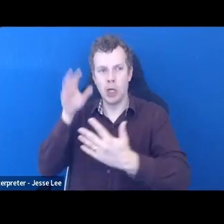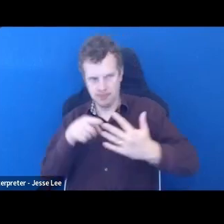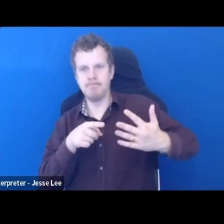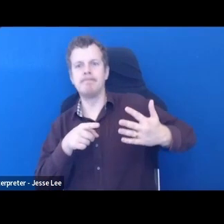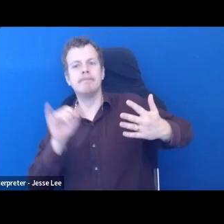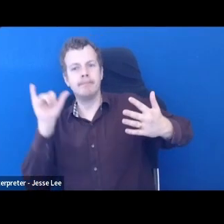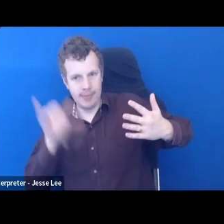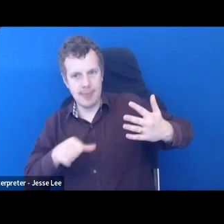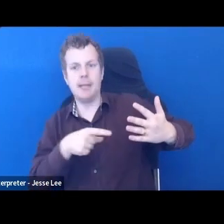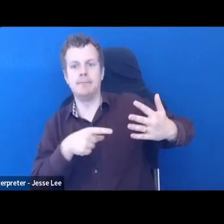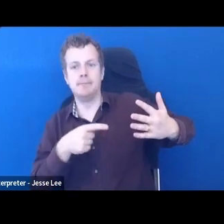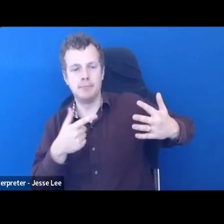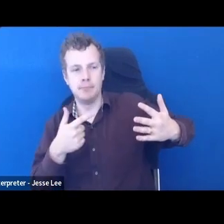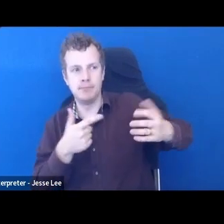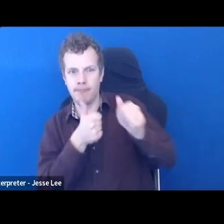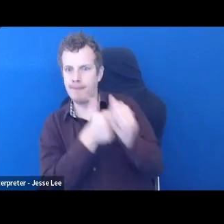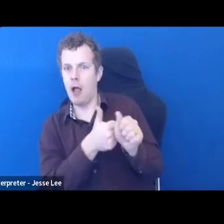their process of making that decision.